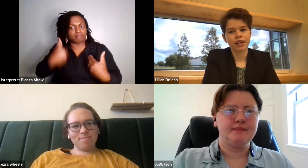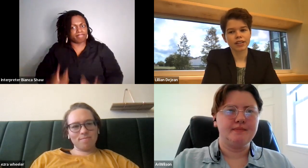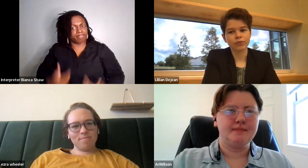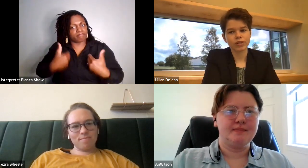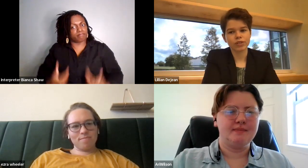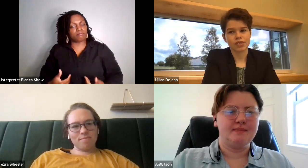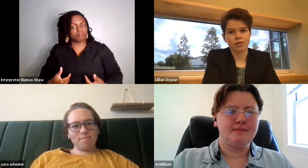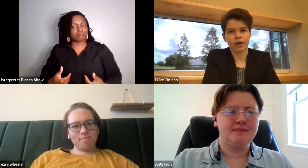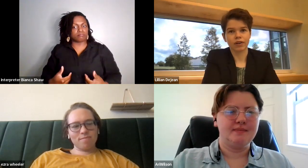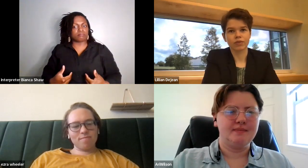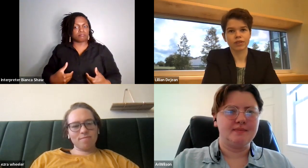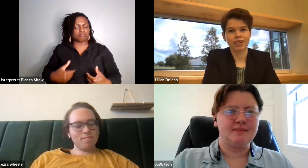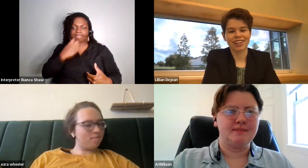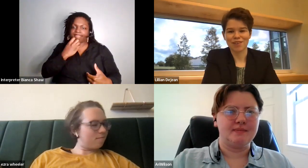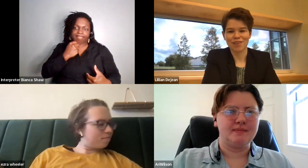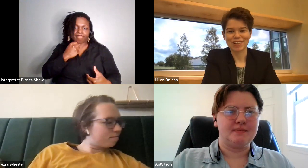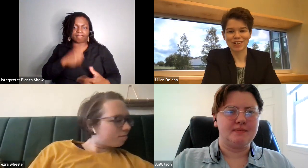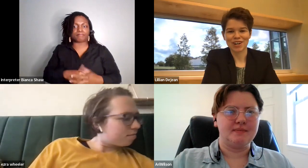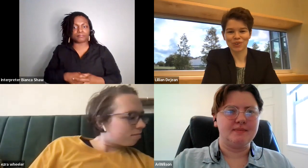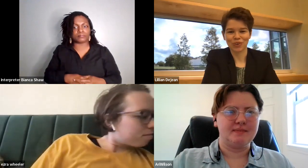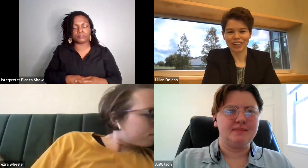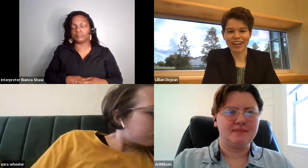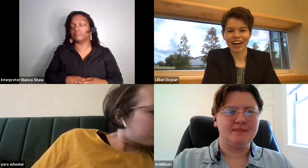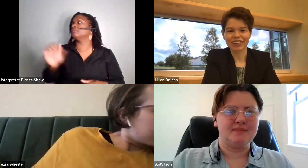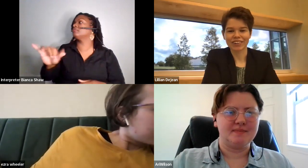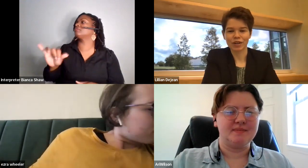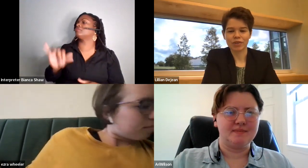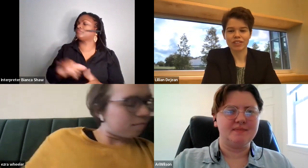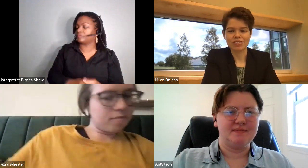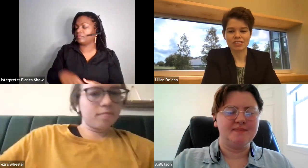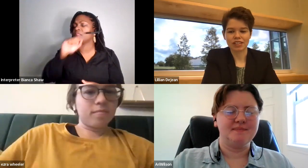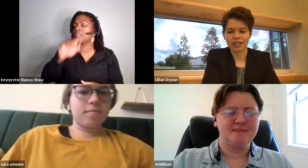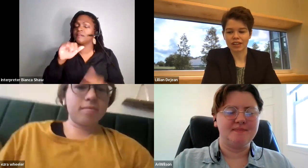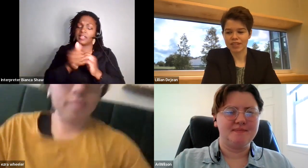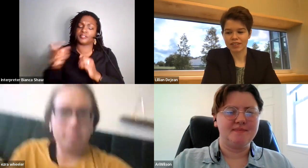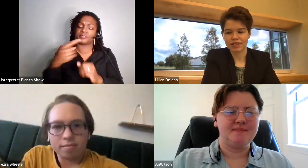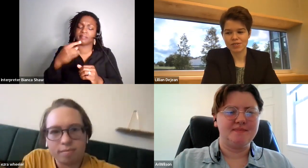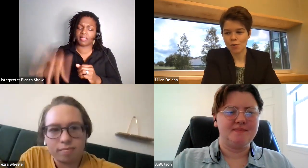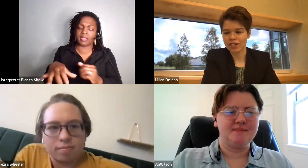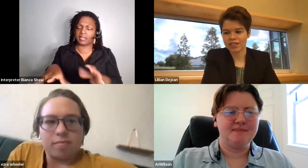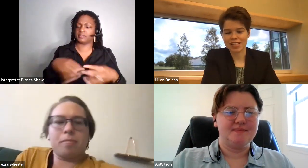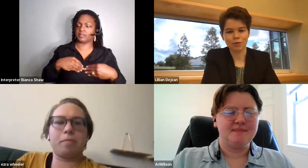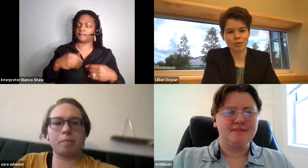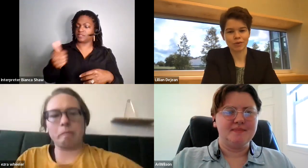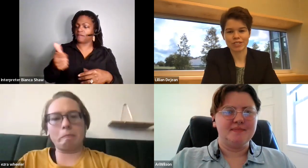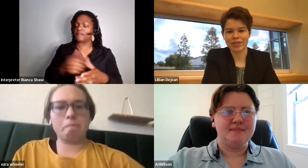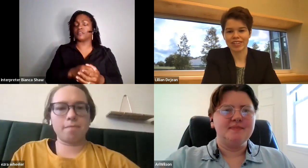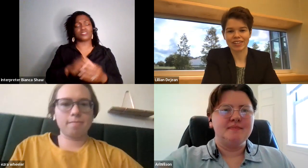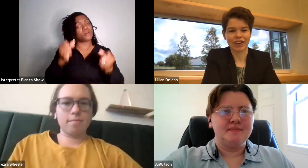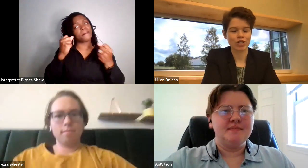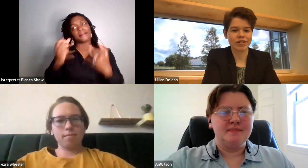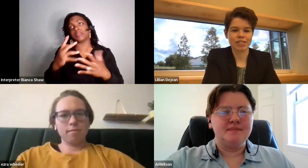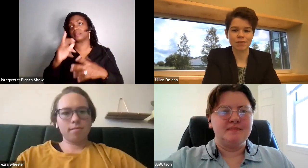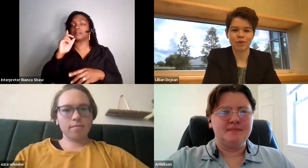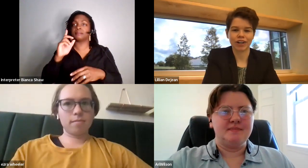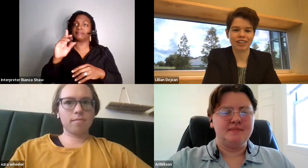I love what you said about accepting yourself where you're at right, because I mean so many disabled people are so many LGBT people.